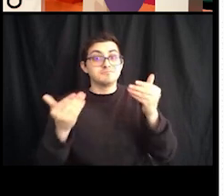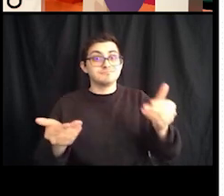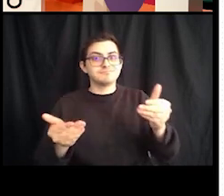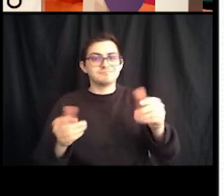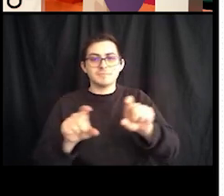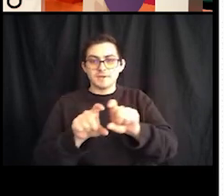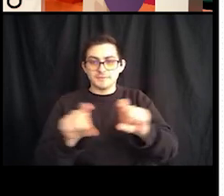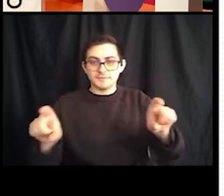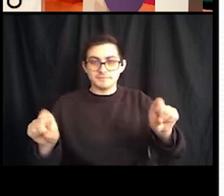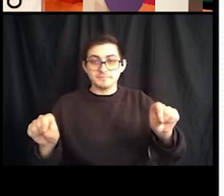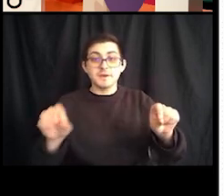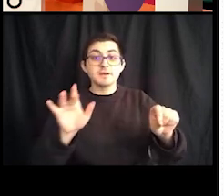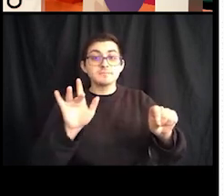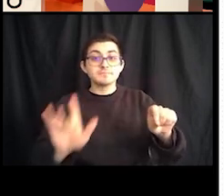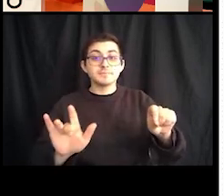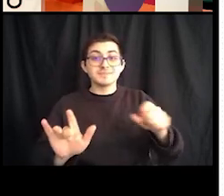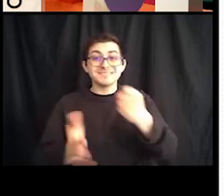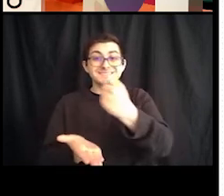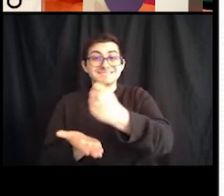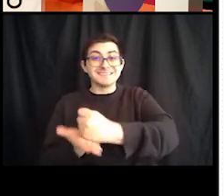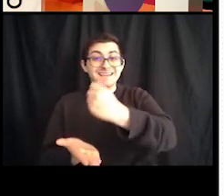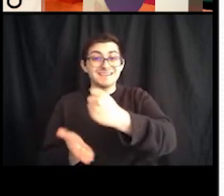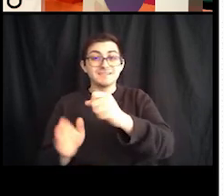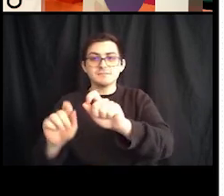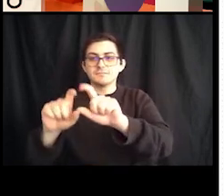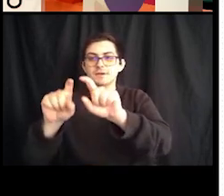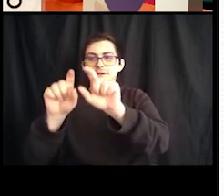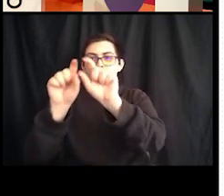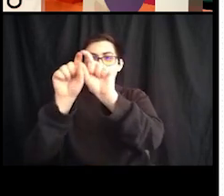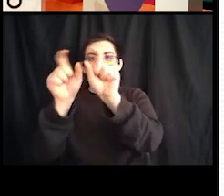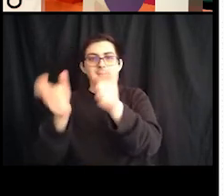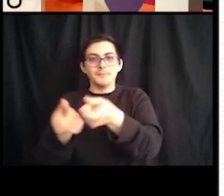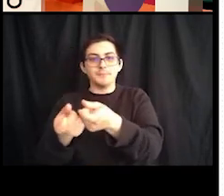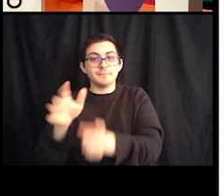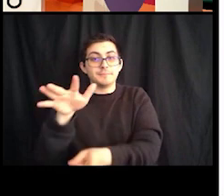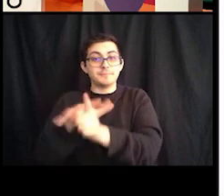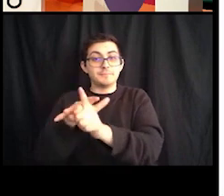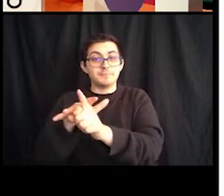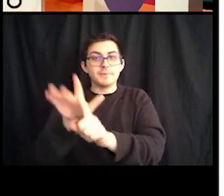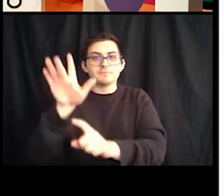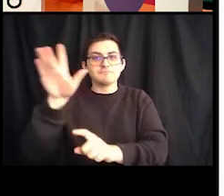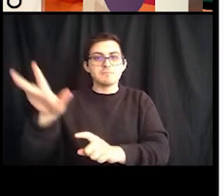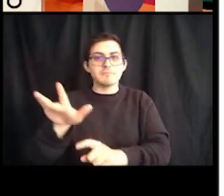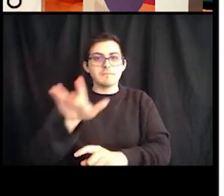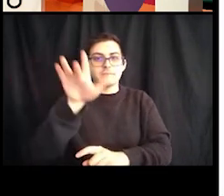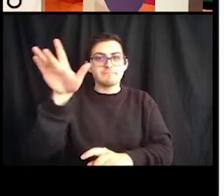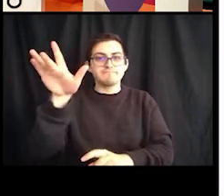If I push down my mouse button more, my face will get bigger.